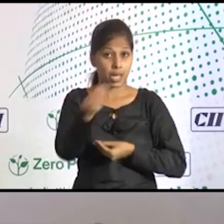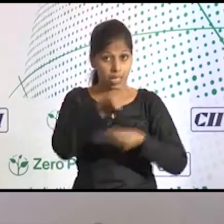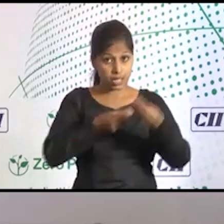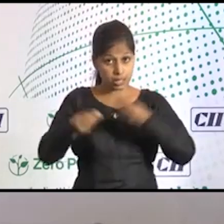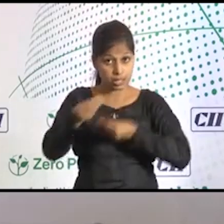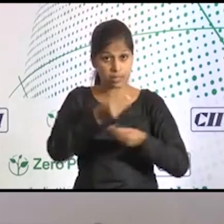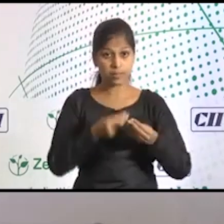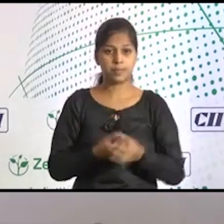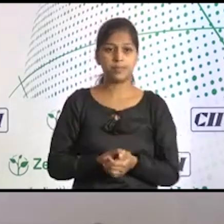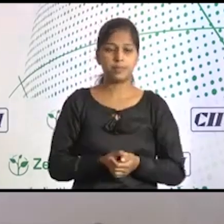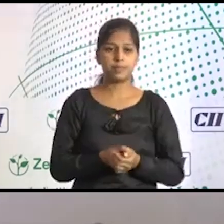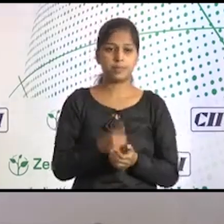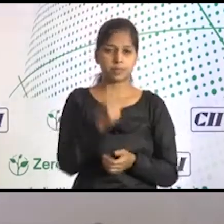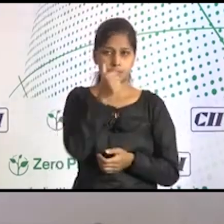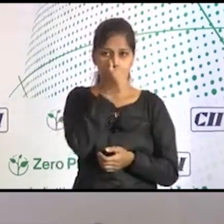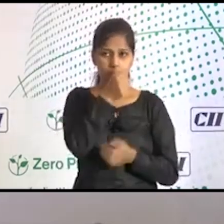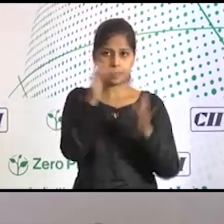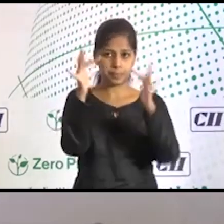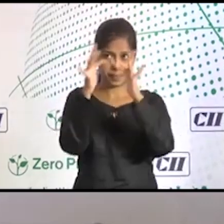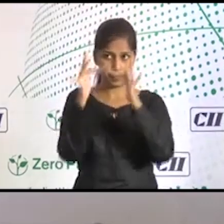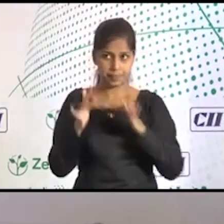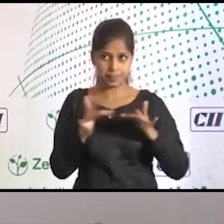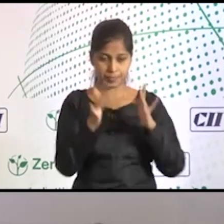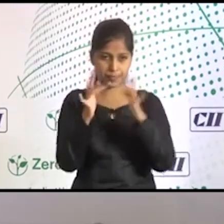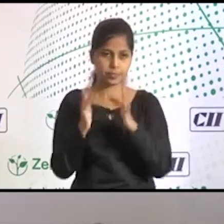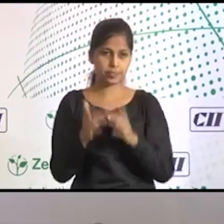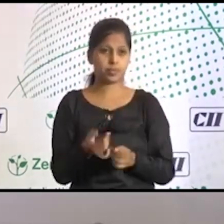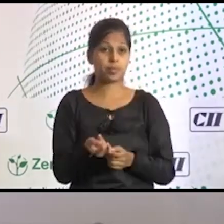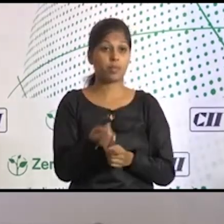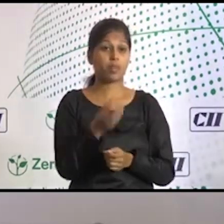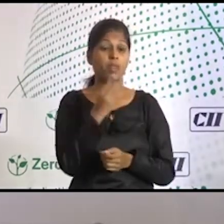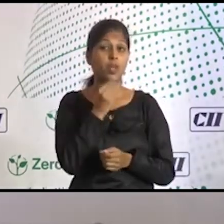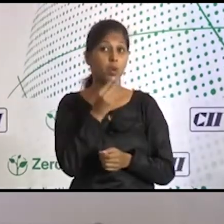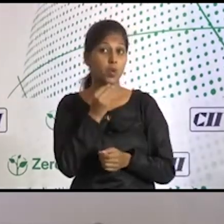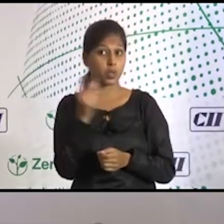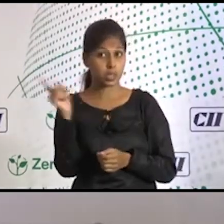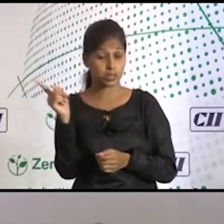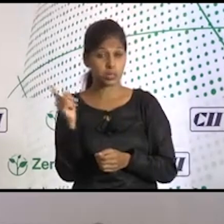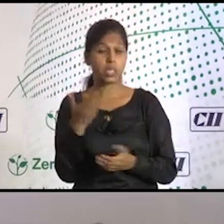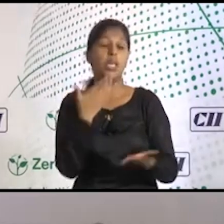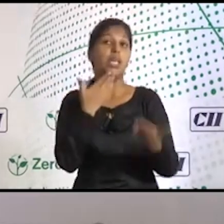If you're an innovator, you can go to set and you want to go to Israel. You know, Doctor, thank you so much.